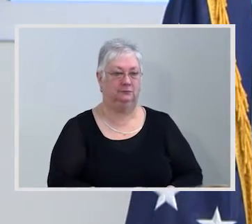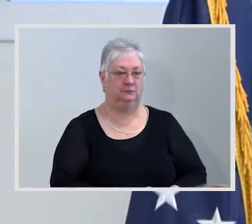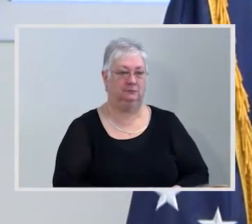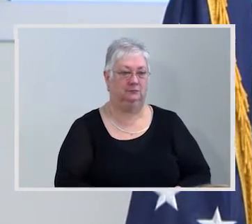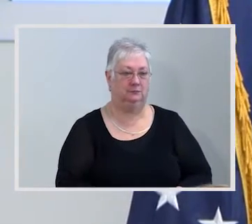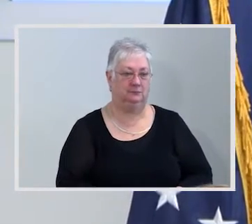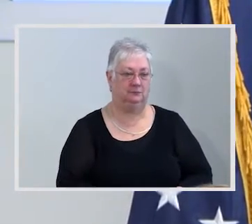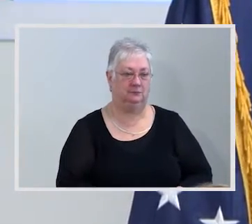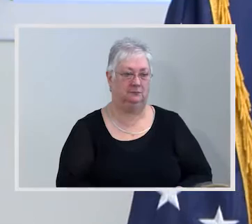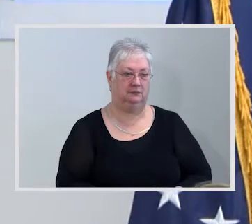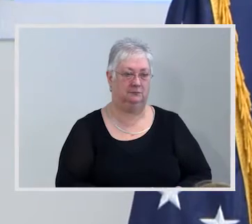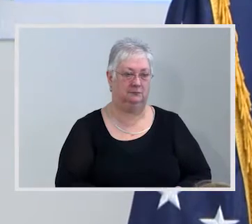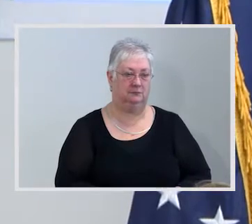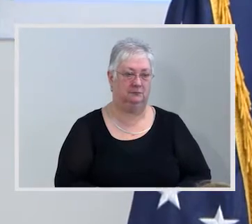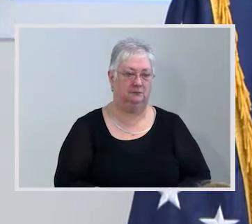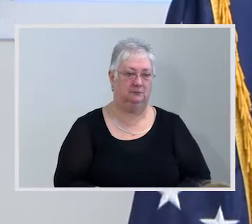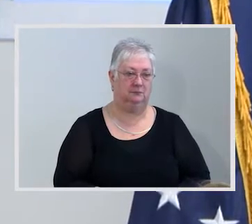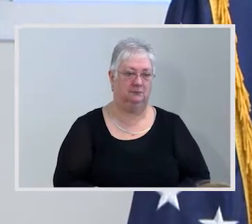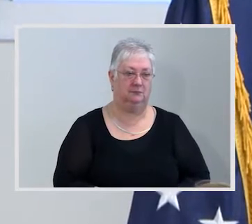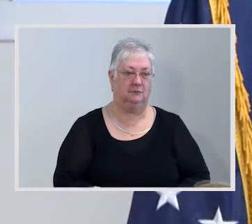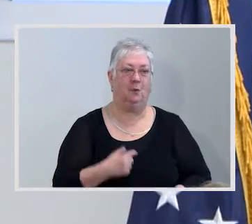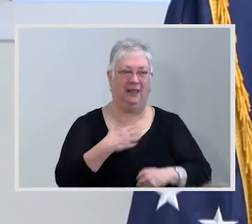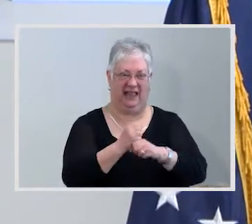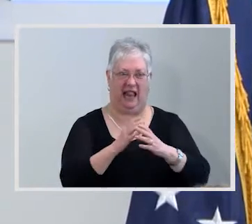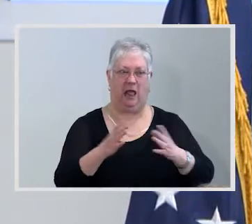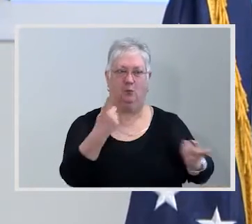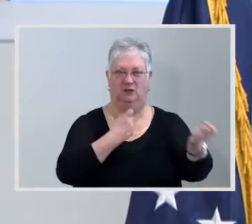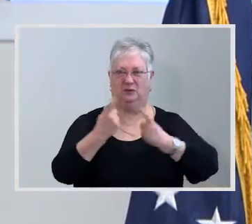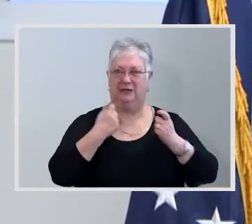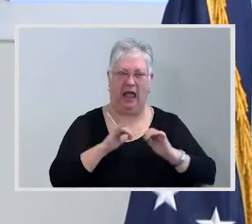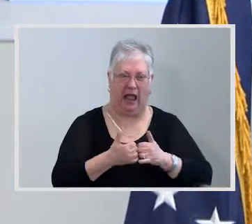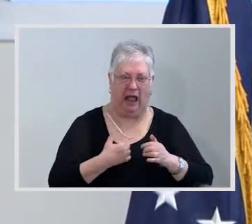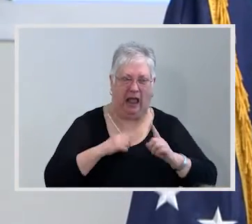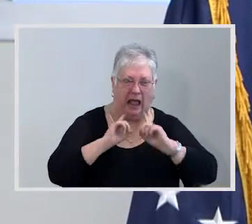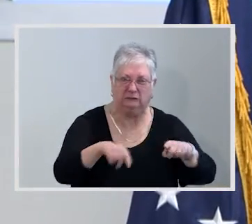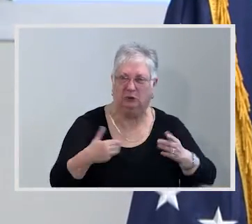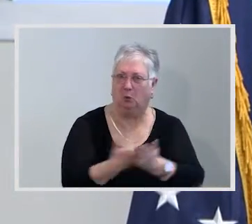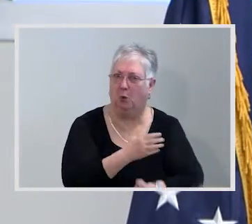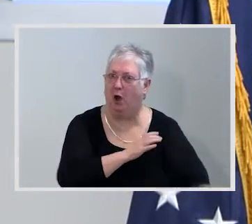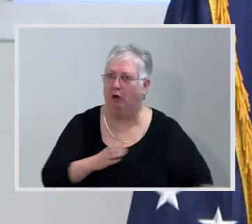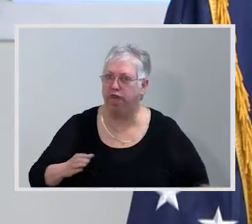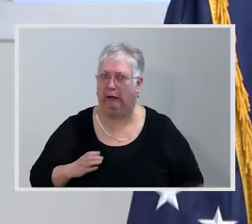NEW CONGRESS AND NEW WHITE HOUSE. IT'S REALLY HARD TO TELL AT THIS POINT BECAUSE WE DON'T HAVE A